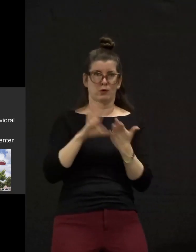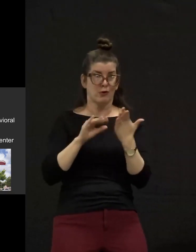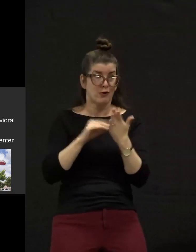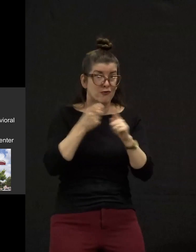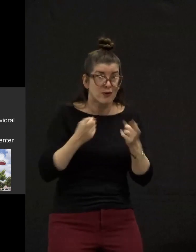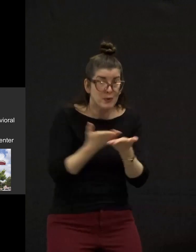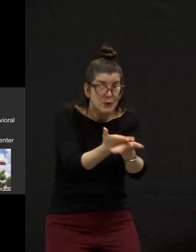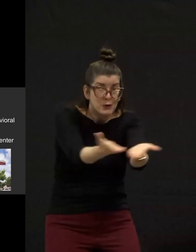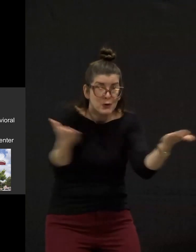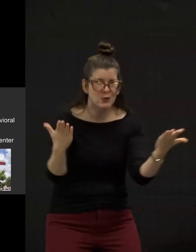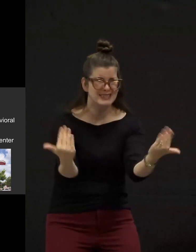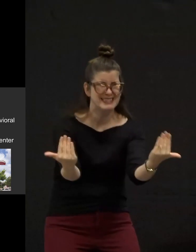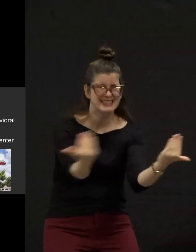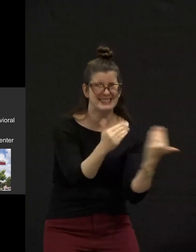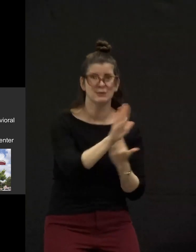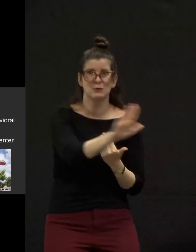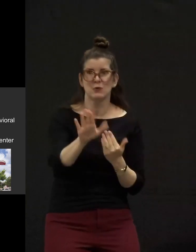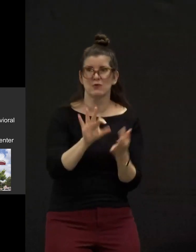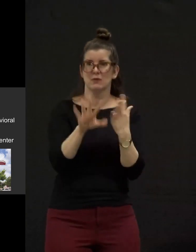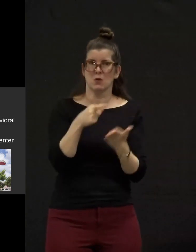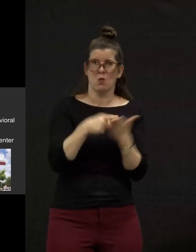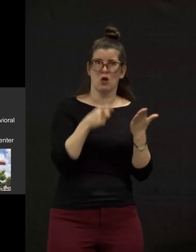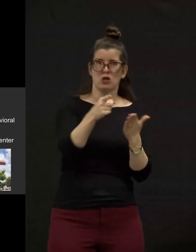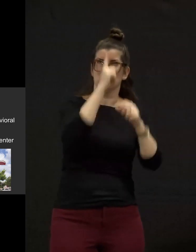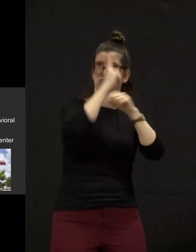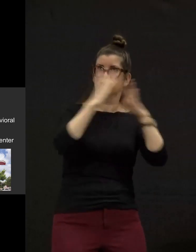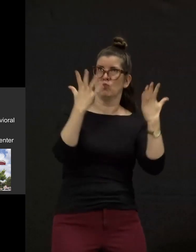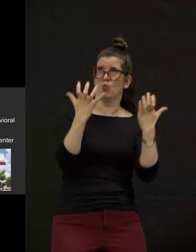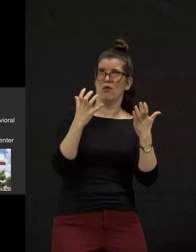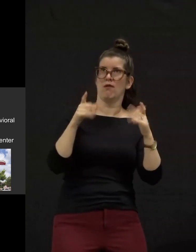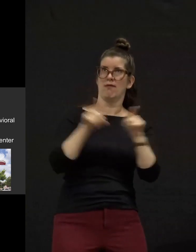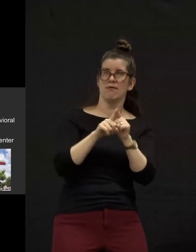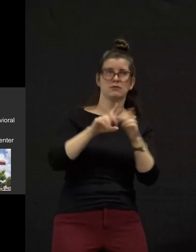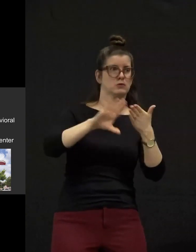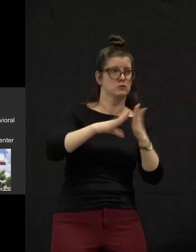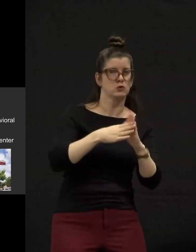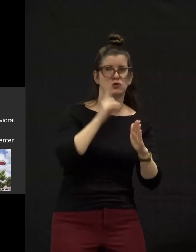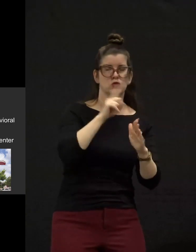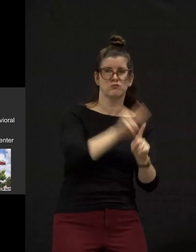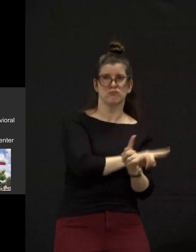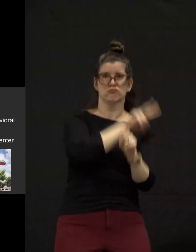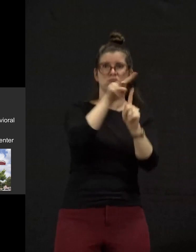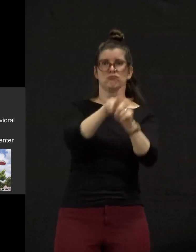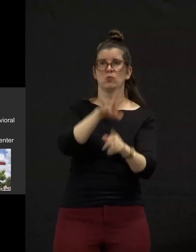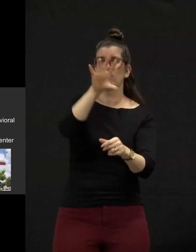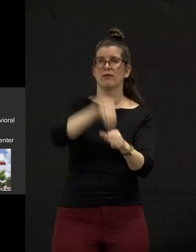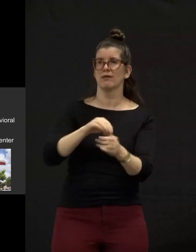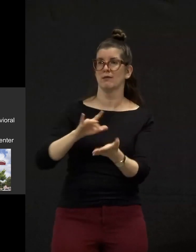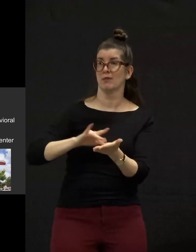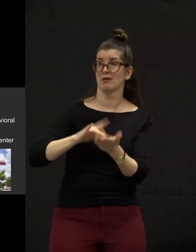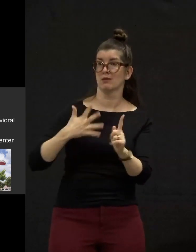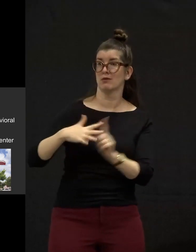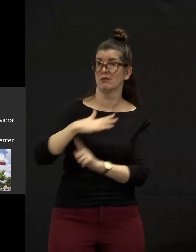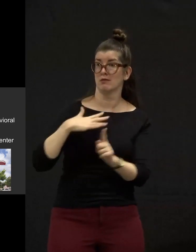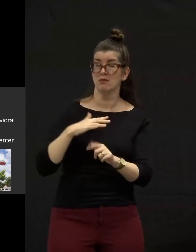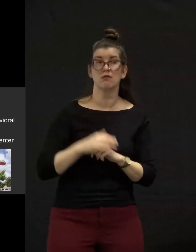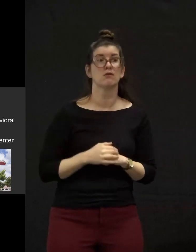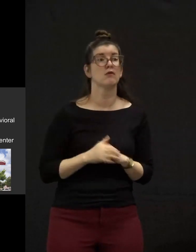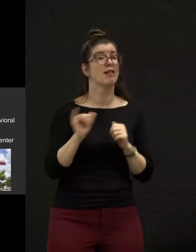take your feedback in on what you want as a community to implement it into a medical setting. And like I said,